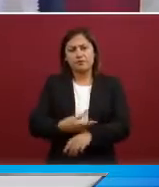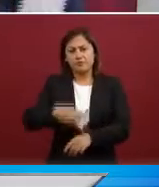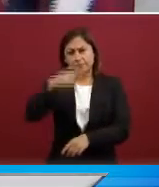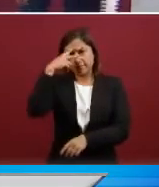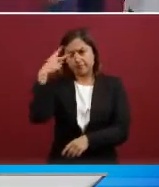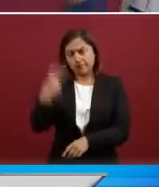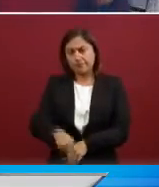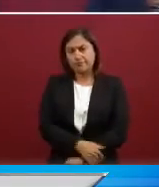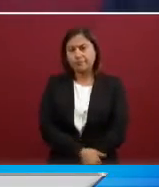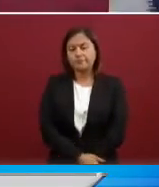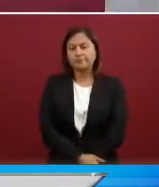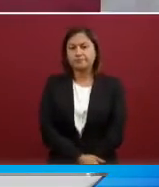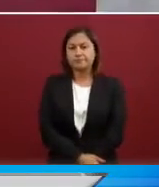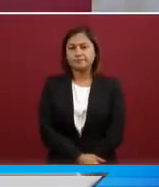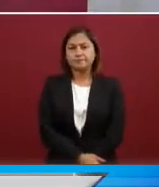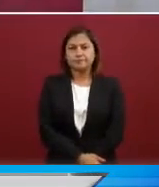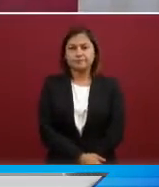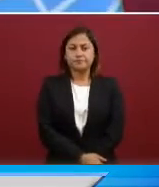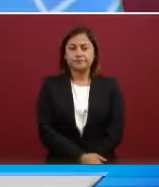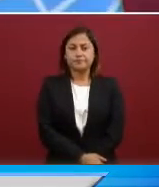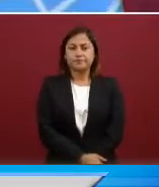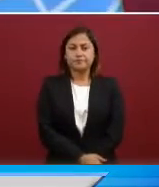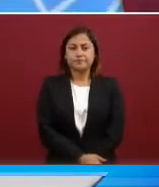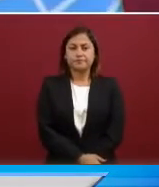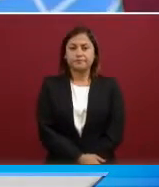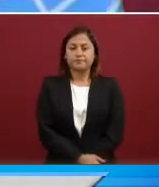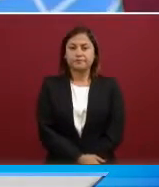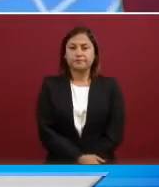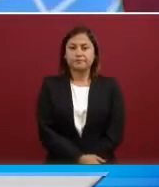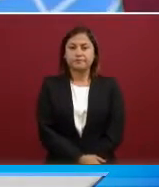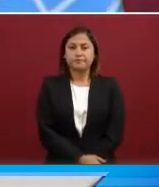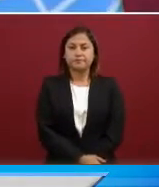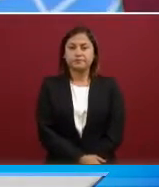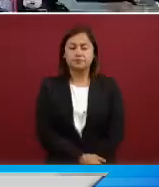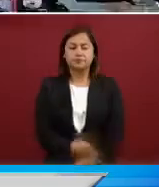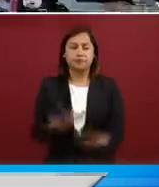LP Gas in cylinders brand TOMZA at 17.64 per kilogram